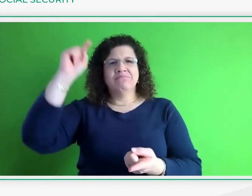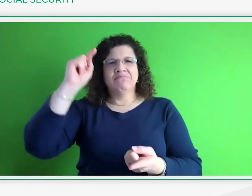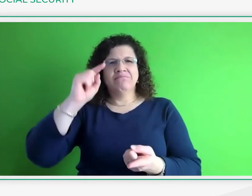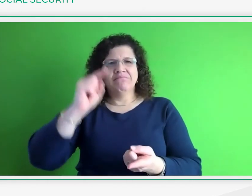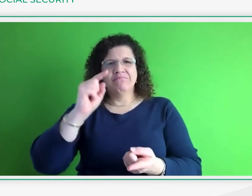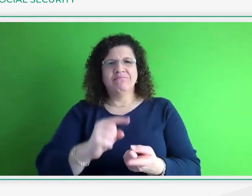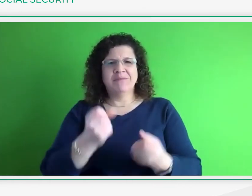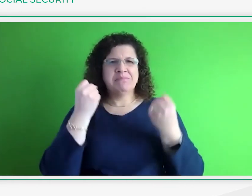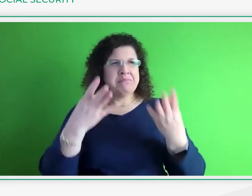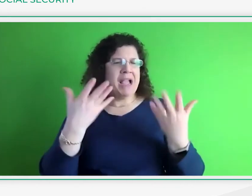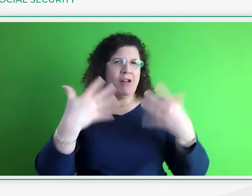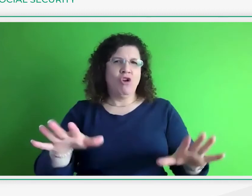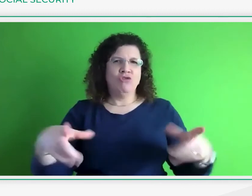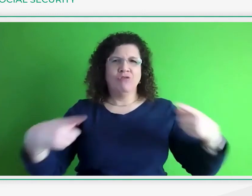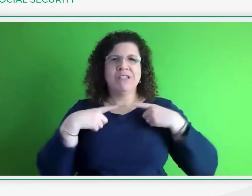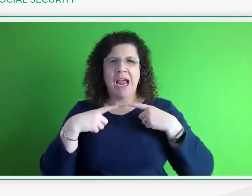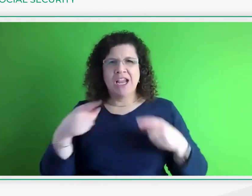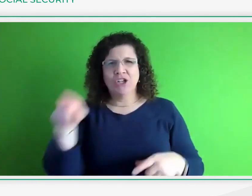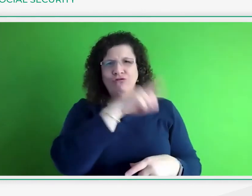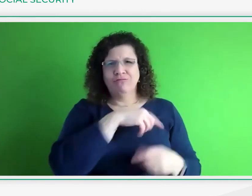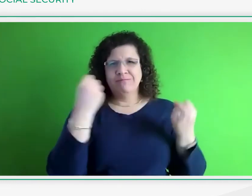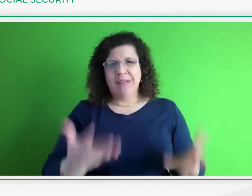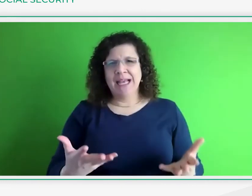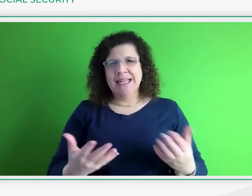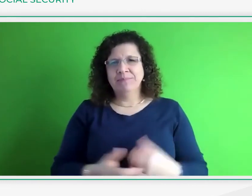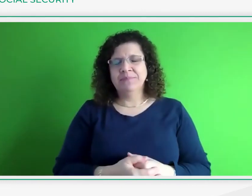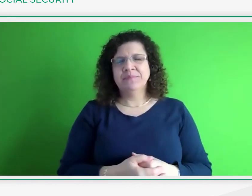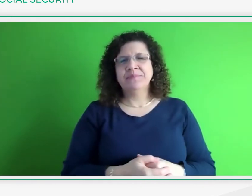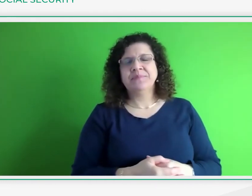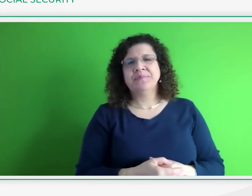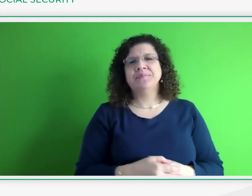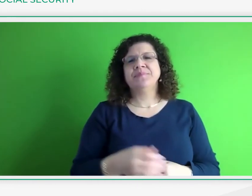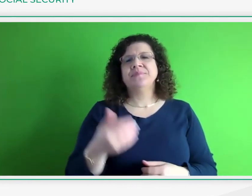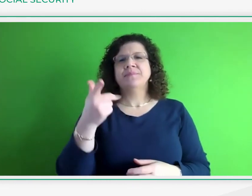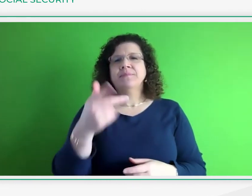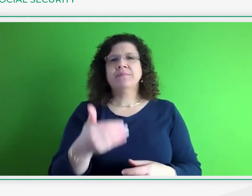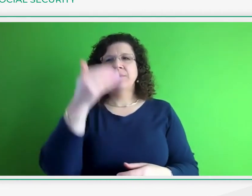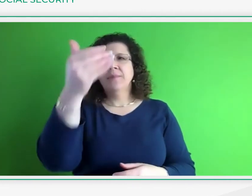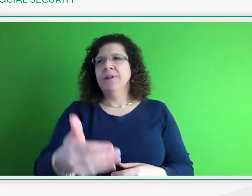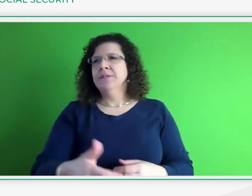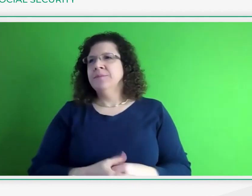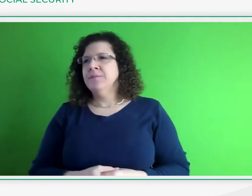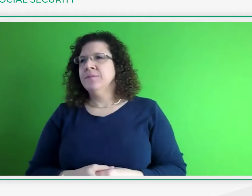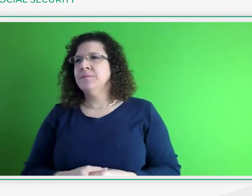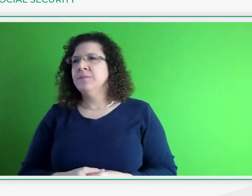So this example is not as common because a lot of those have already retired. Next slide.